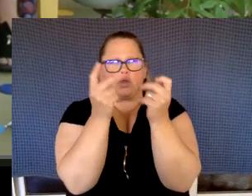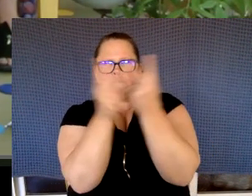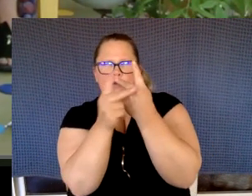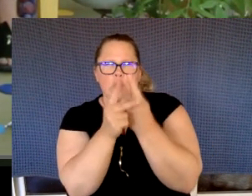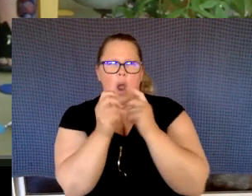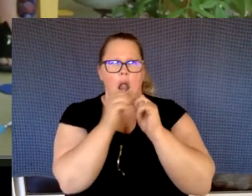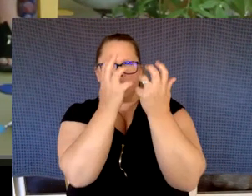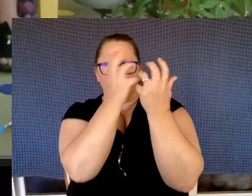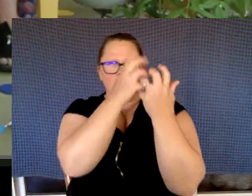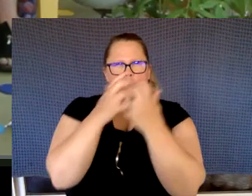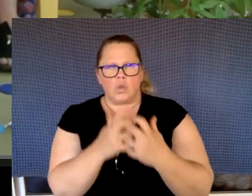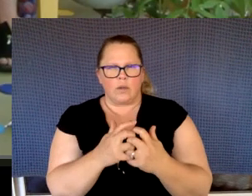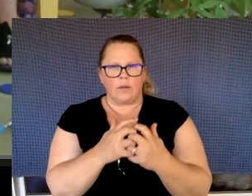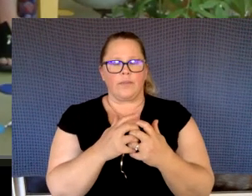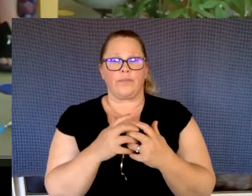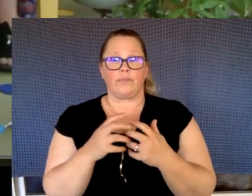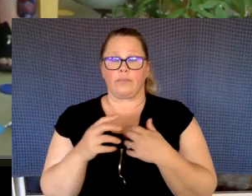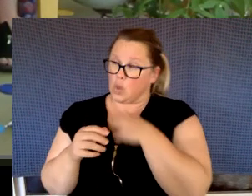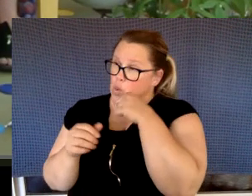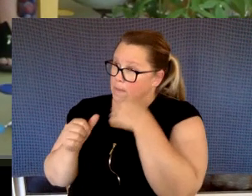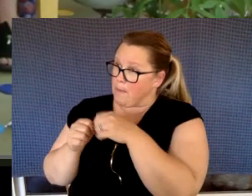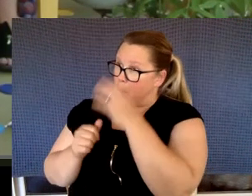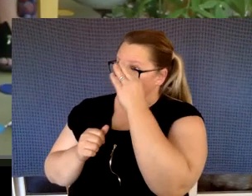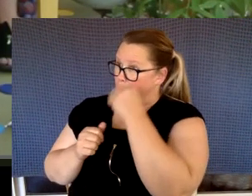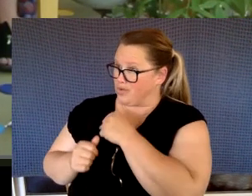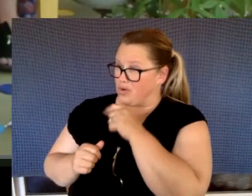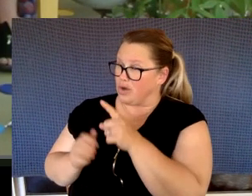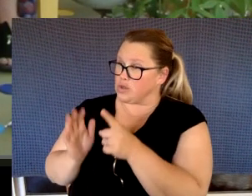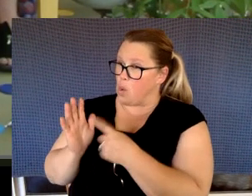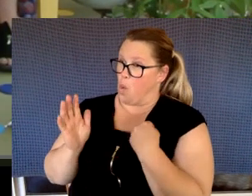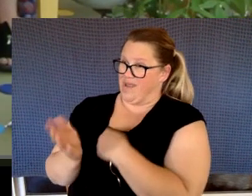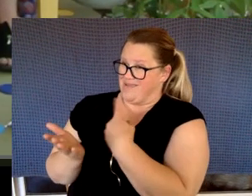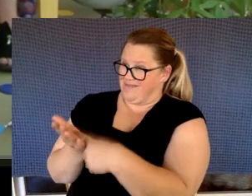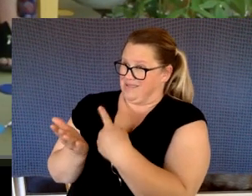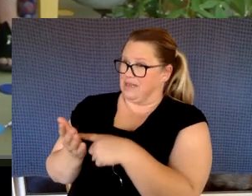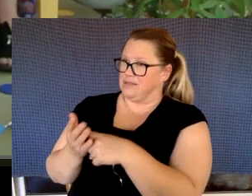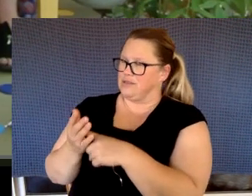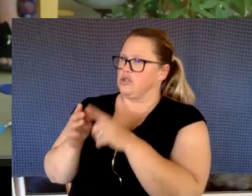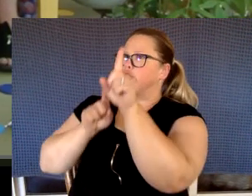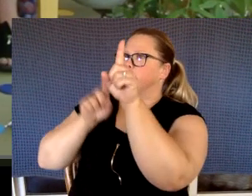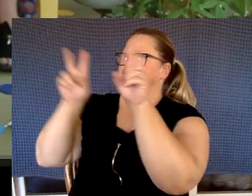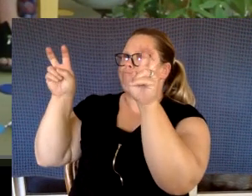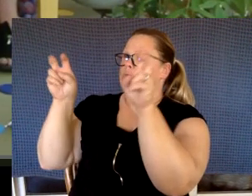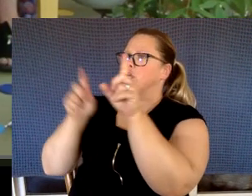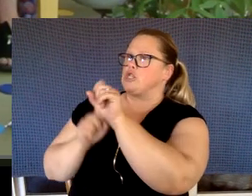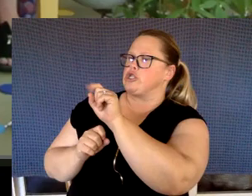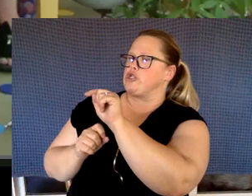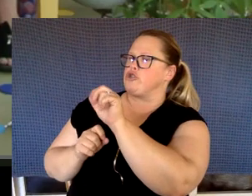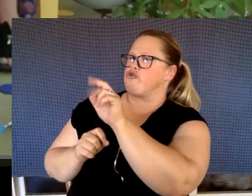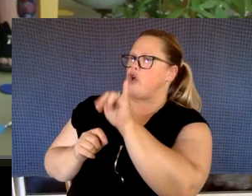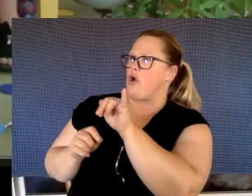And the swirling night sky you might remember boys and girls that we've talked about Starry Nights. What a beautiful